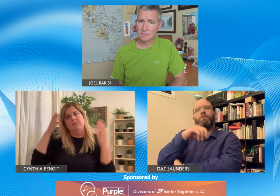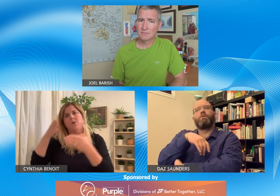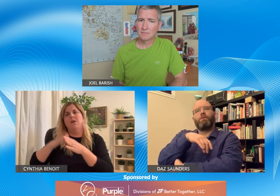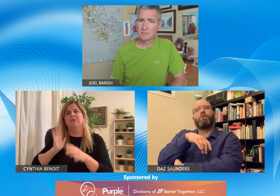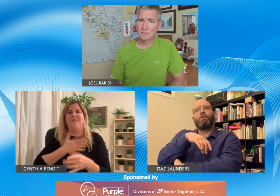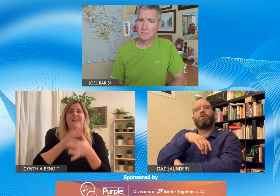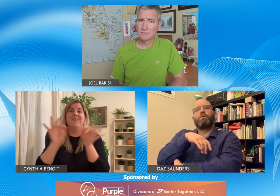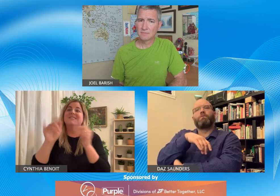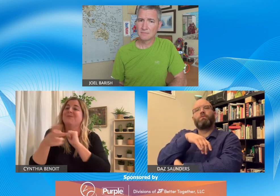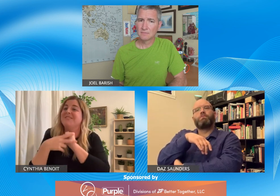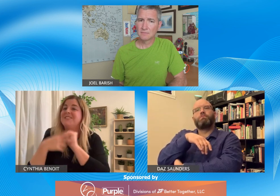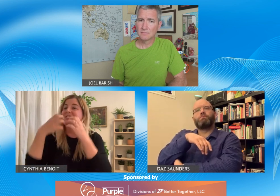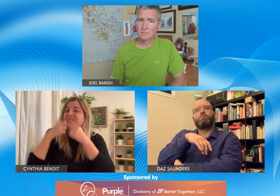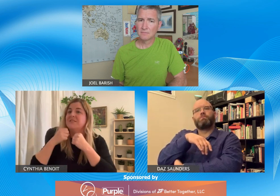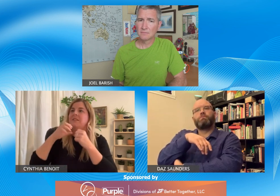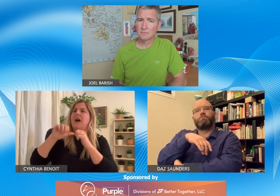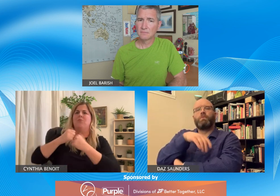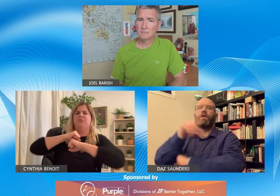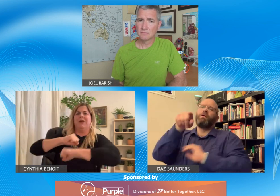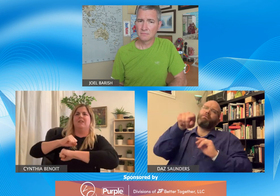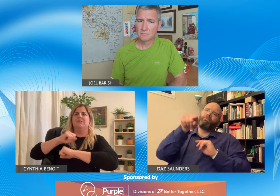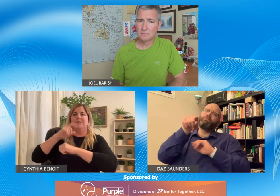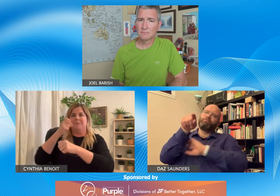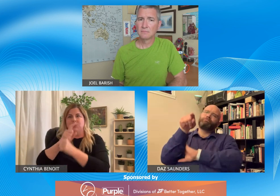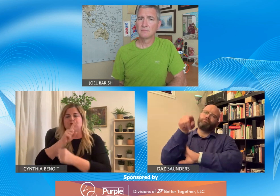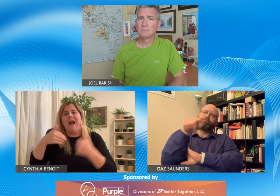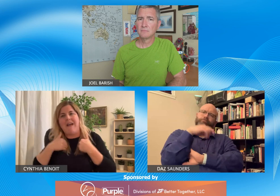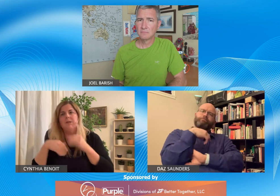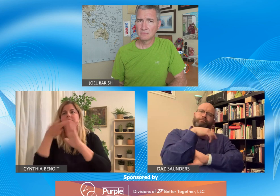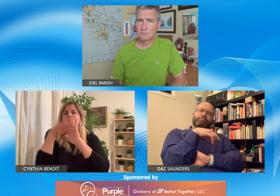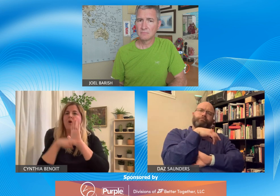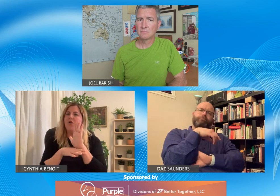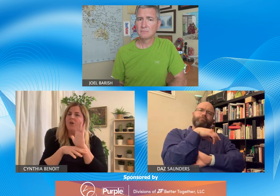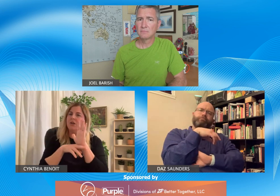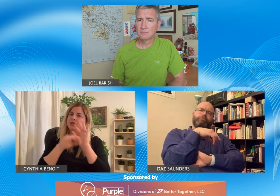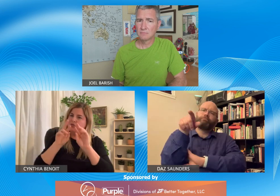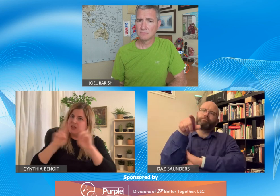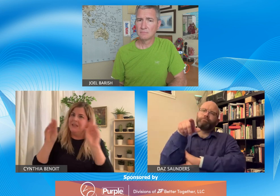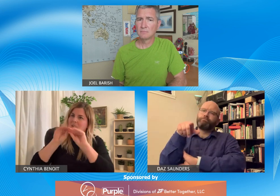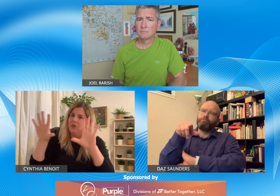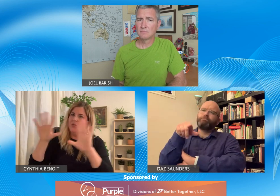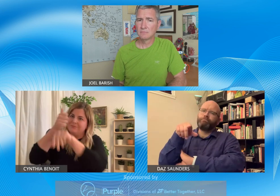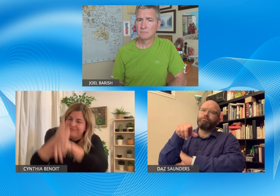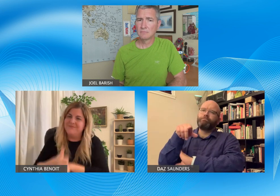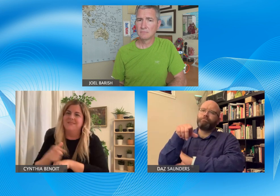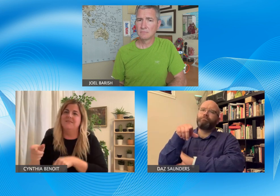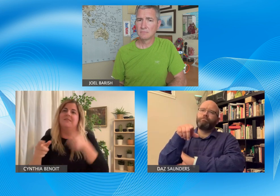focusing on the preservation of our own language and how we can protect it. There are protocols that have been explicitly established to ensure LSQ’s protection.